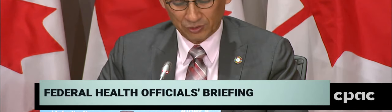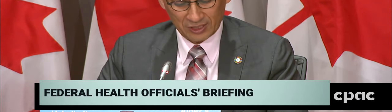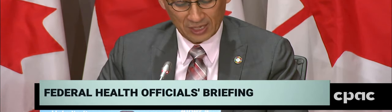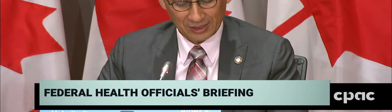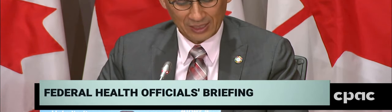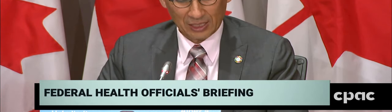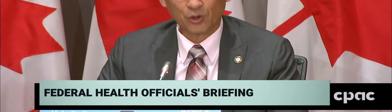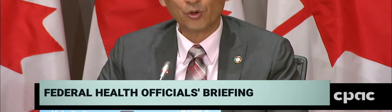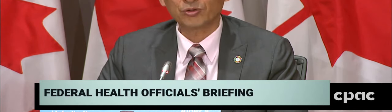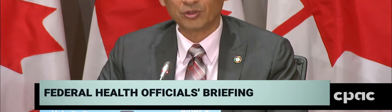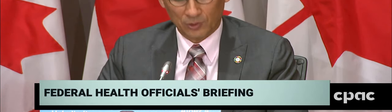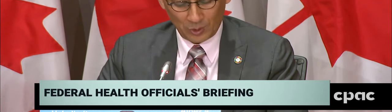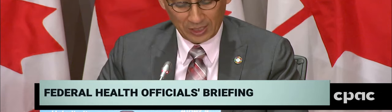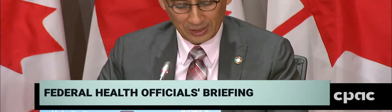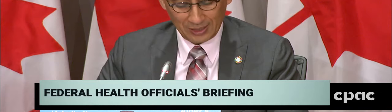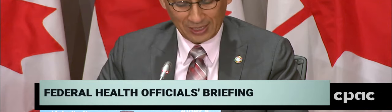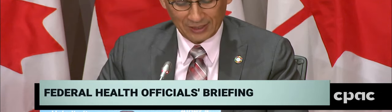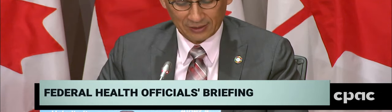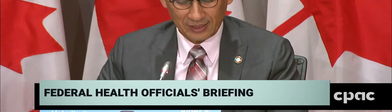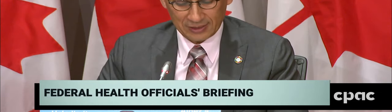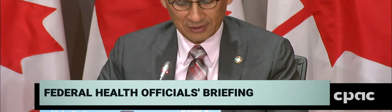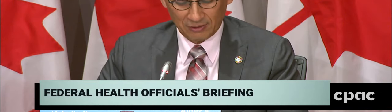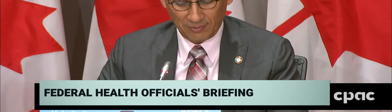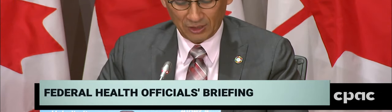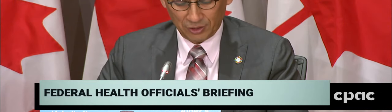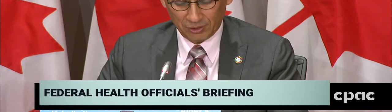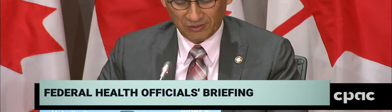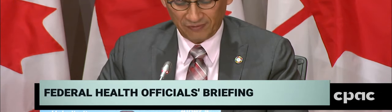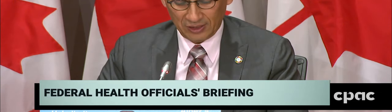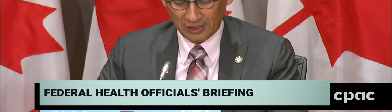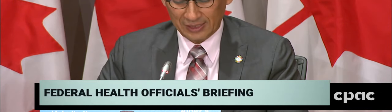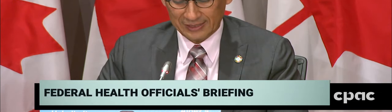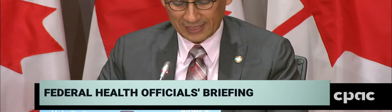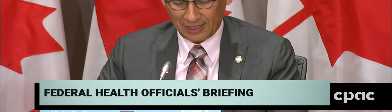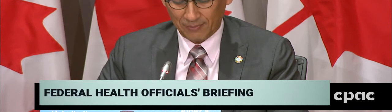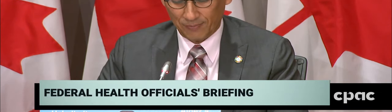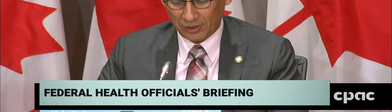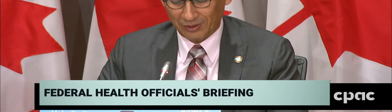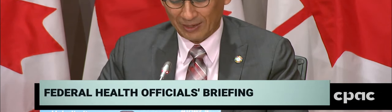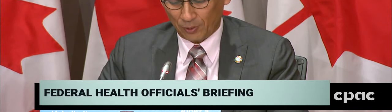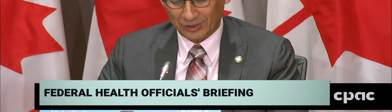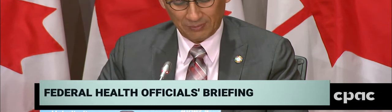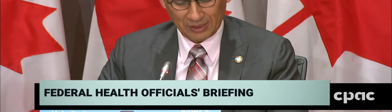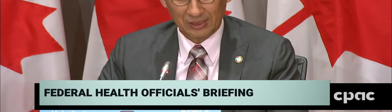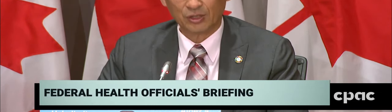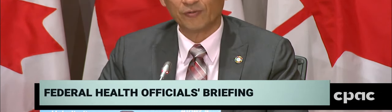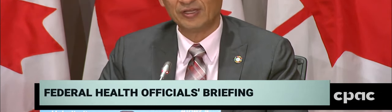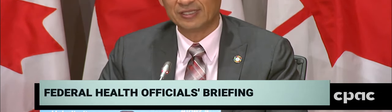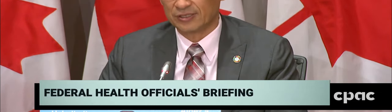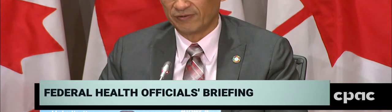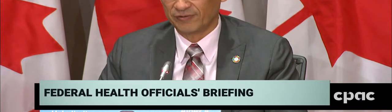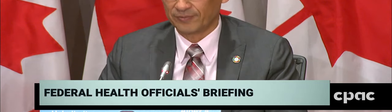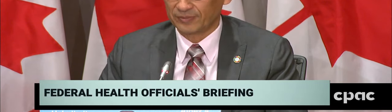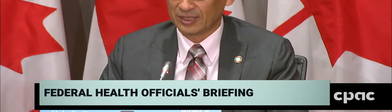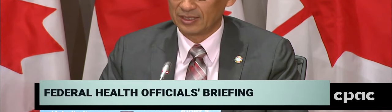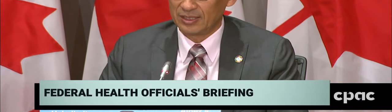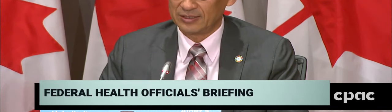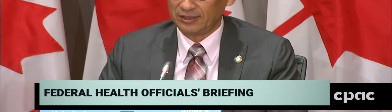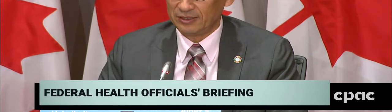HEALTH COMMUNITIES INITIATIVE TO